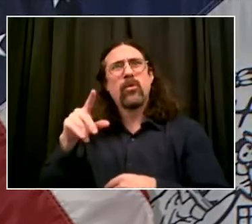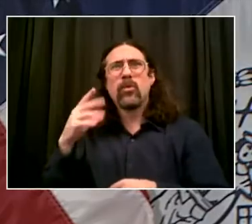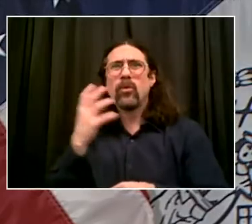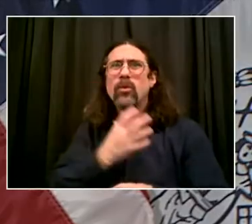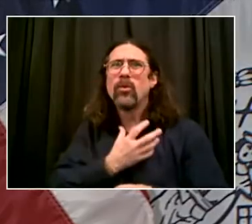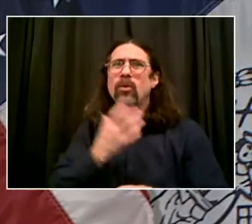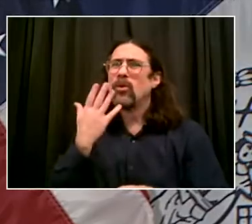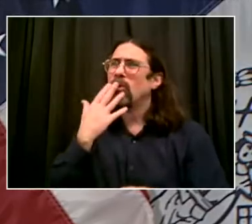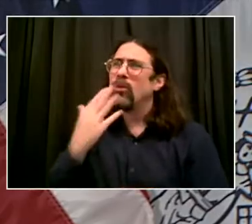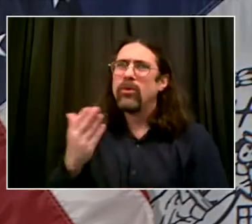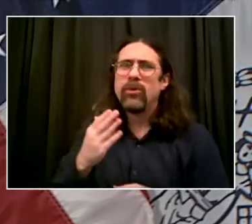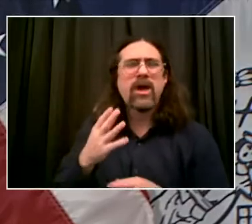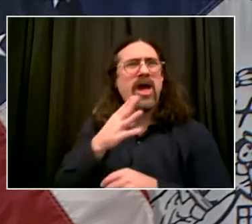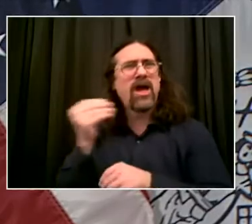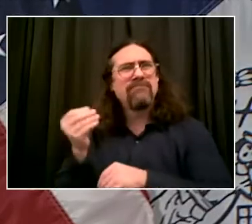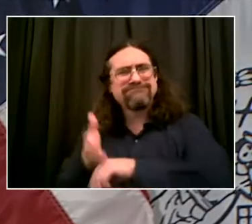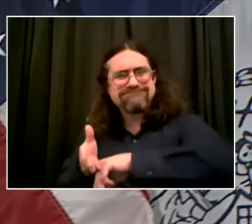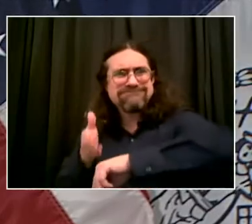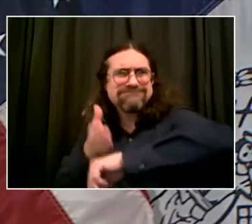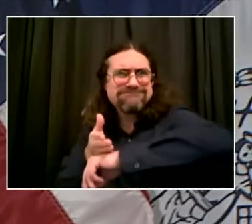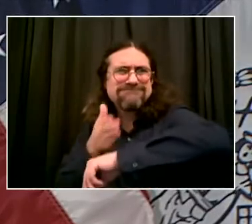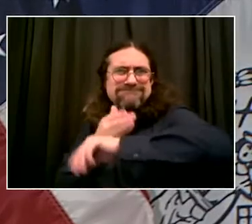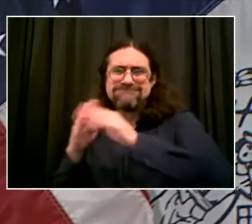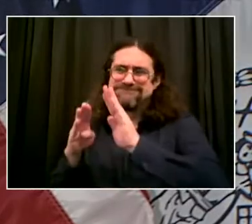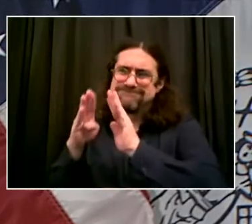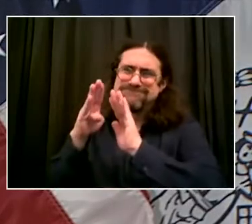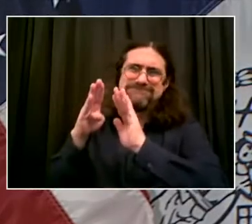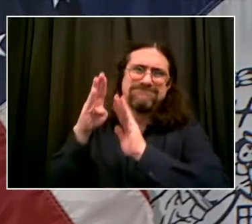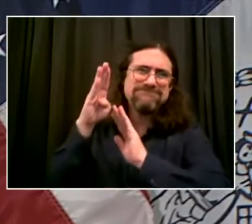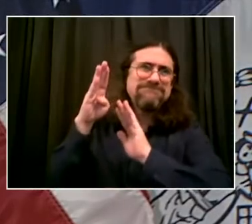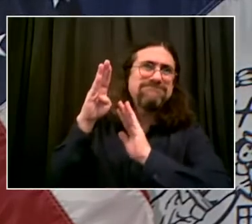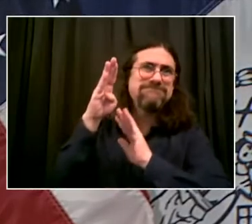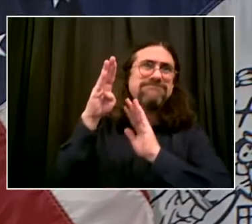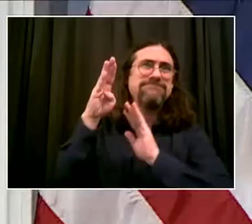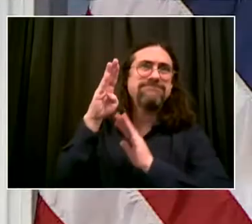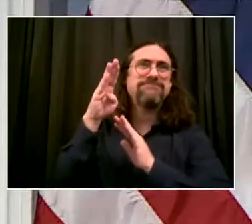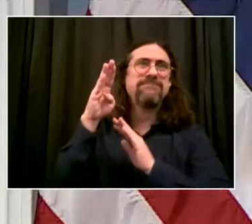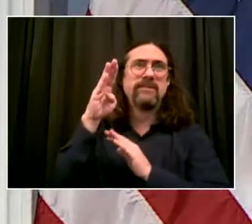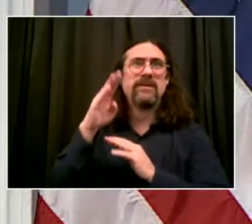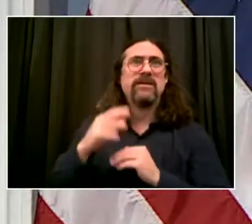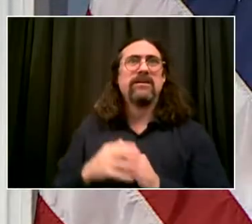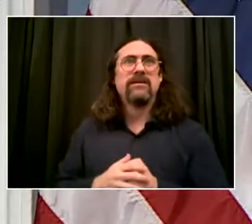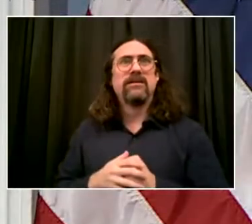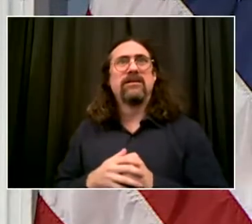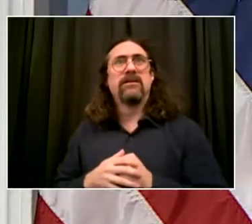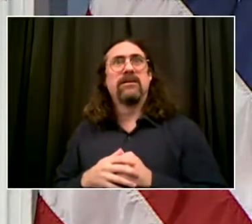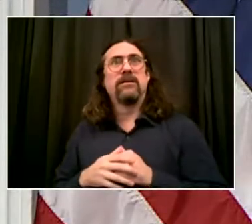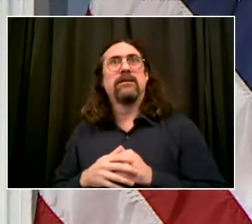GOING TO PICK UP WHERE WE LEFT OFF AND BUILD UPON IT. SO NOTHING IS STATIC, HOW DO O WWTAE KKE NEW